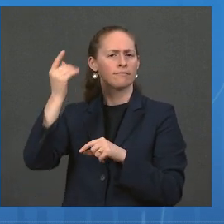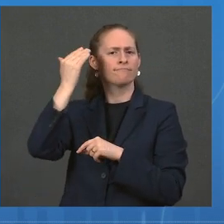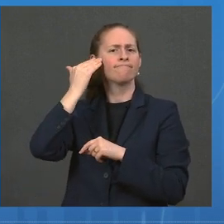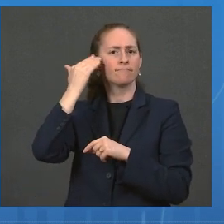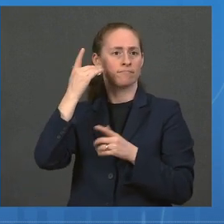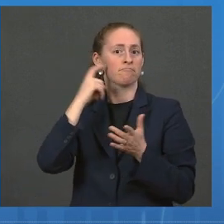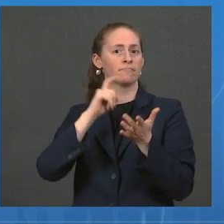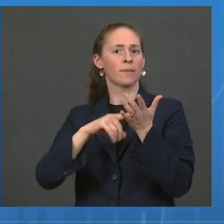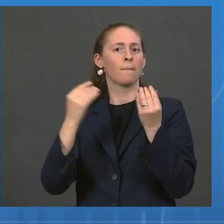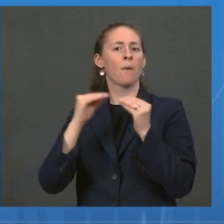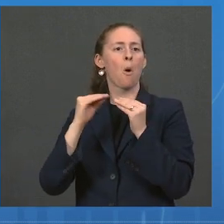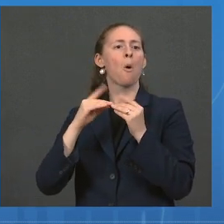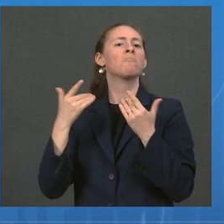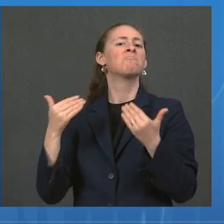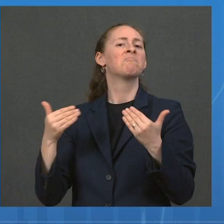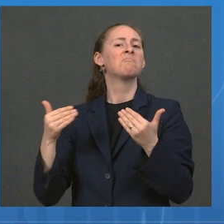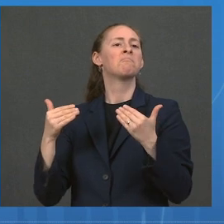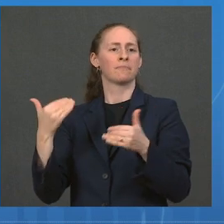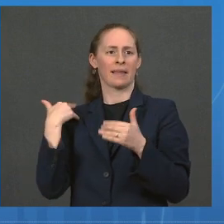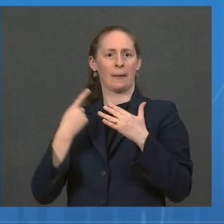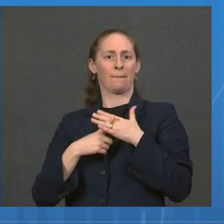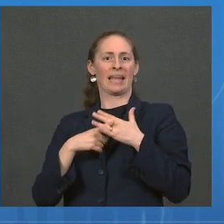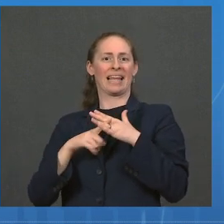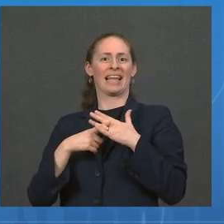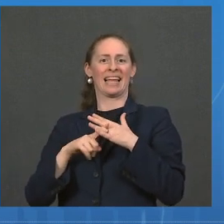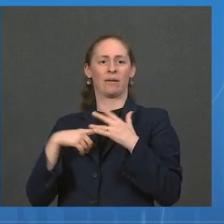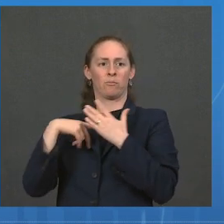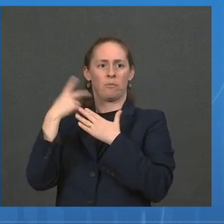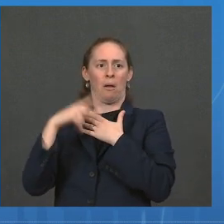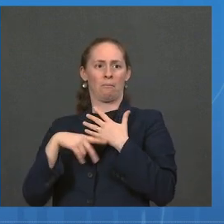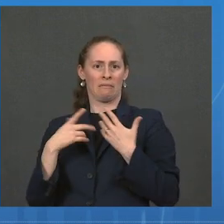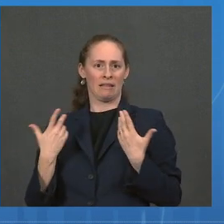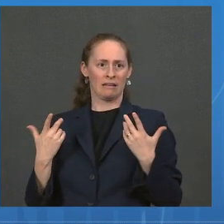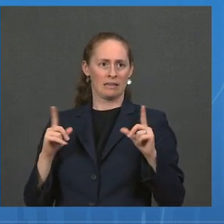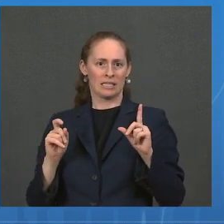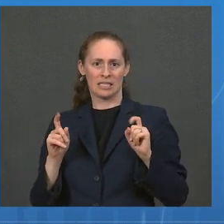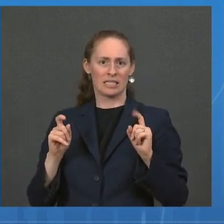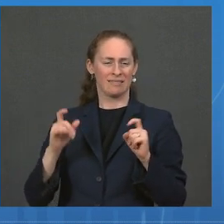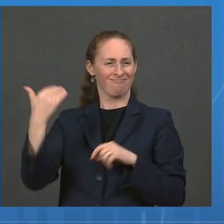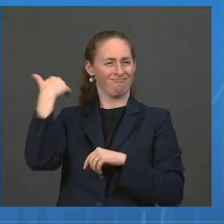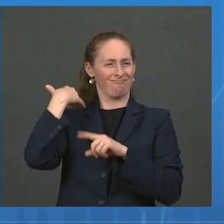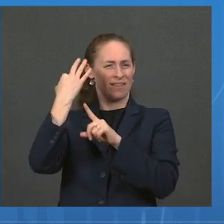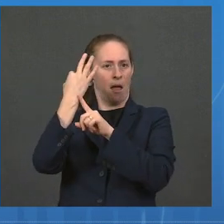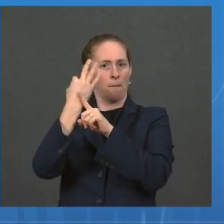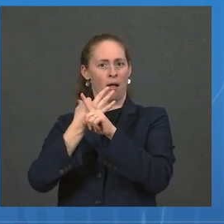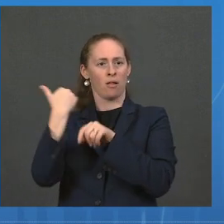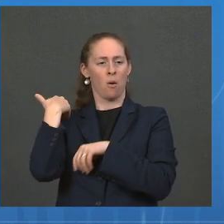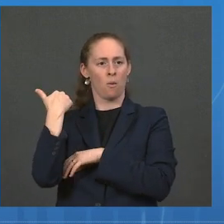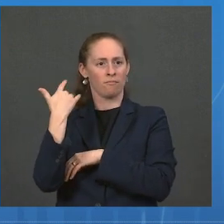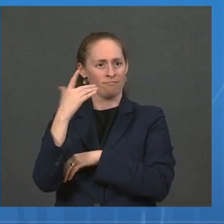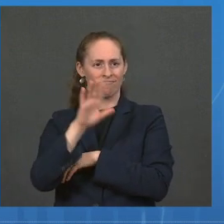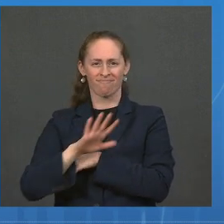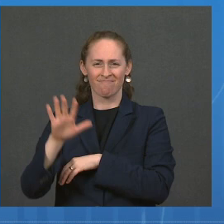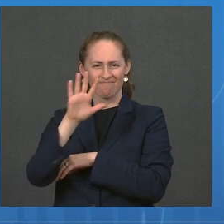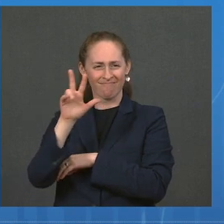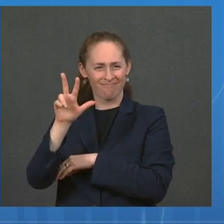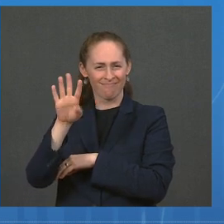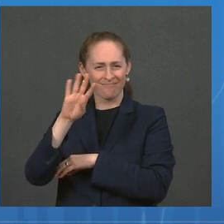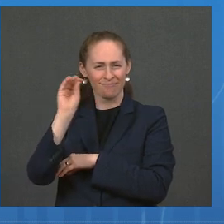At the start of the vaccination program, nine months ago, only 34 percent of adults were eager to get the shot.